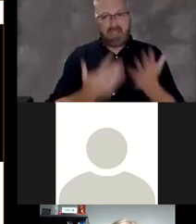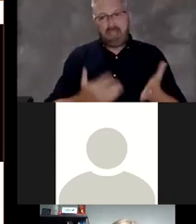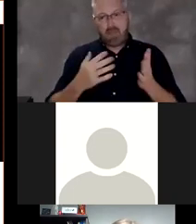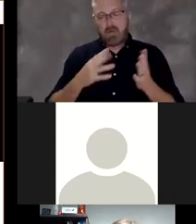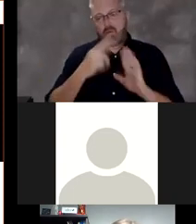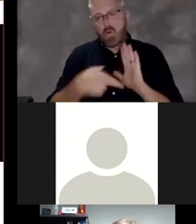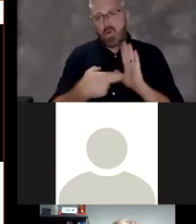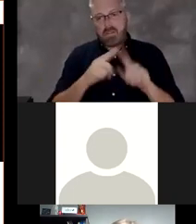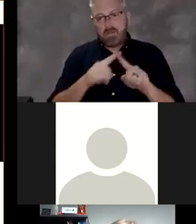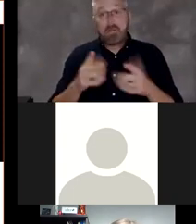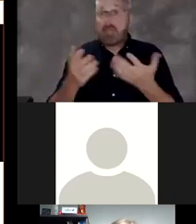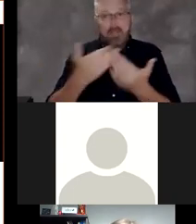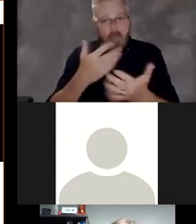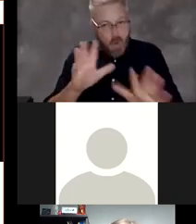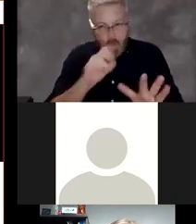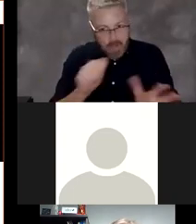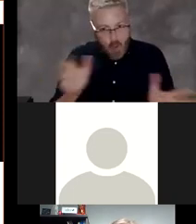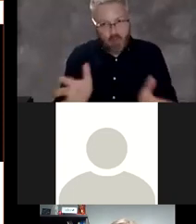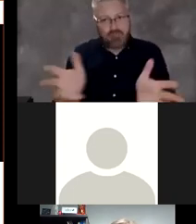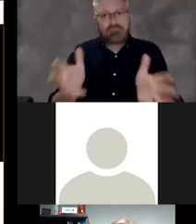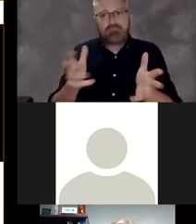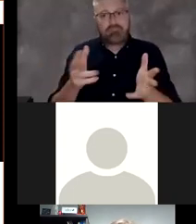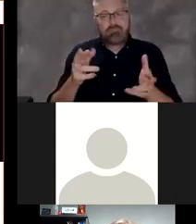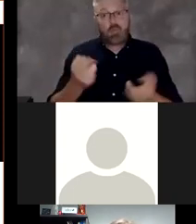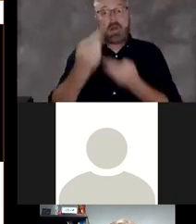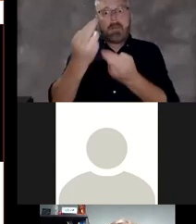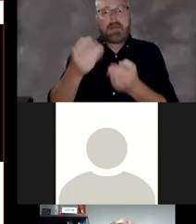NOT THAT WE WOULD RECOMMEND THAT YOU HAVE IS ANY RELATIONSHIP